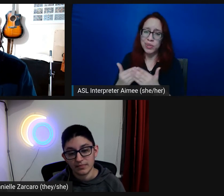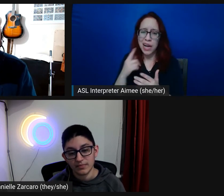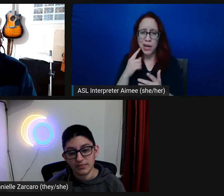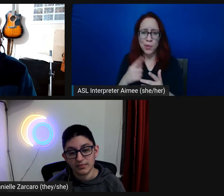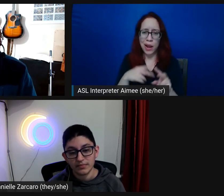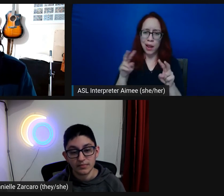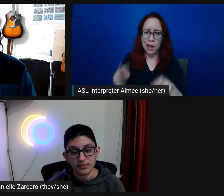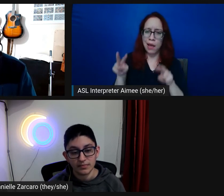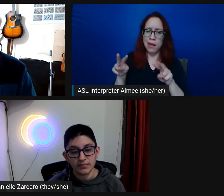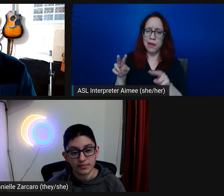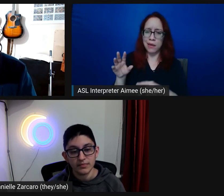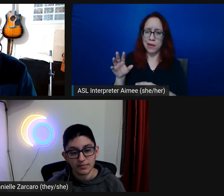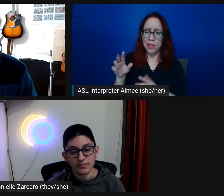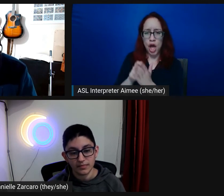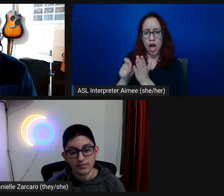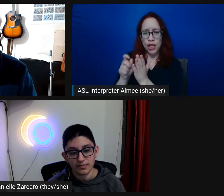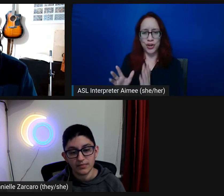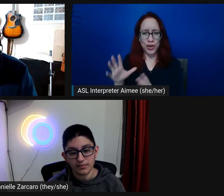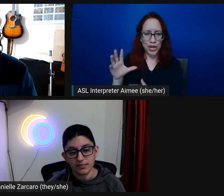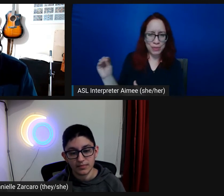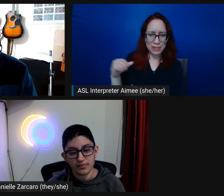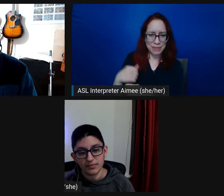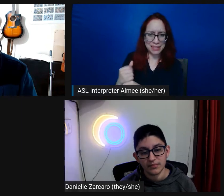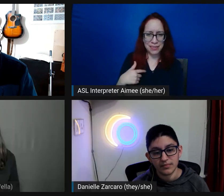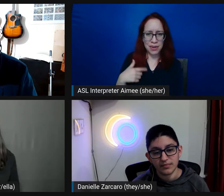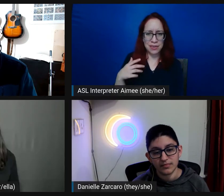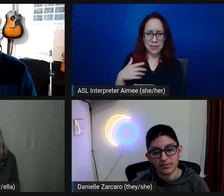or companies that I featured here.